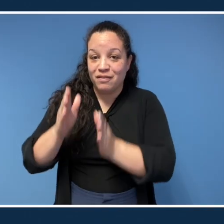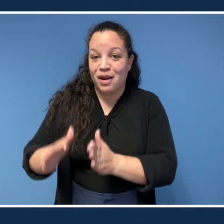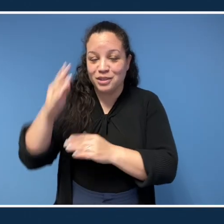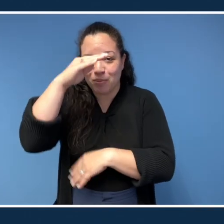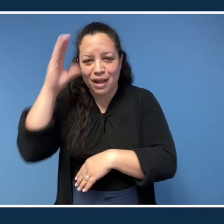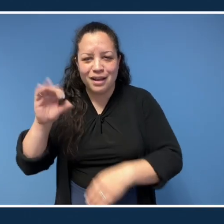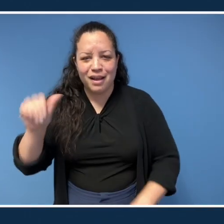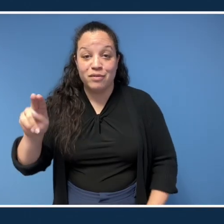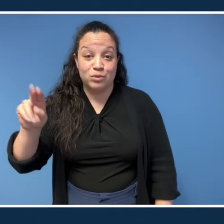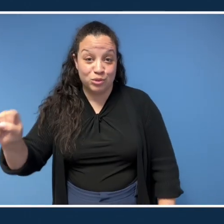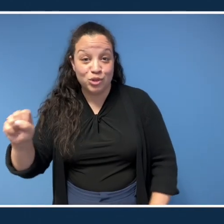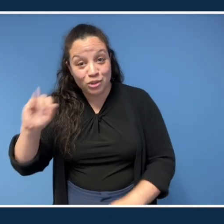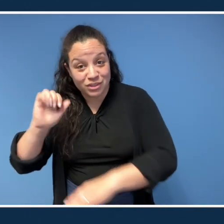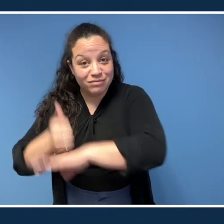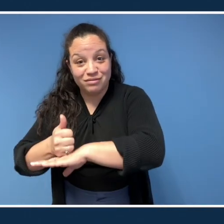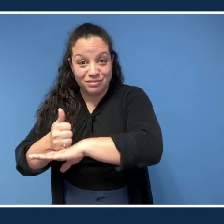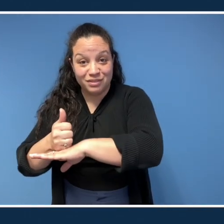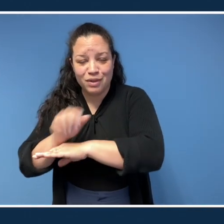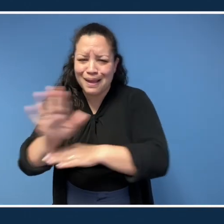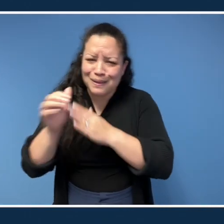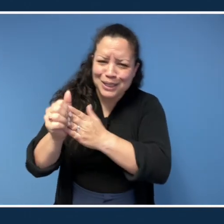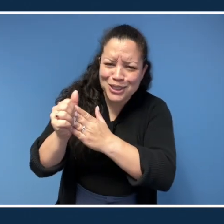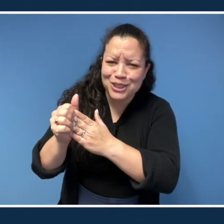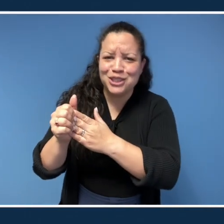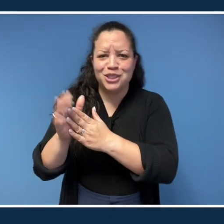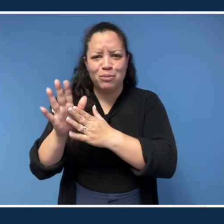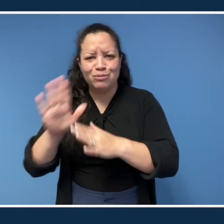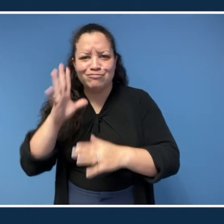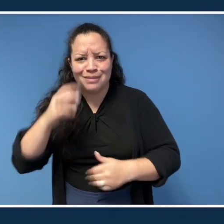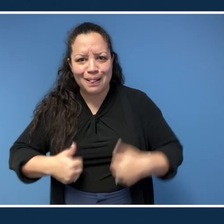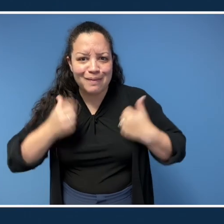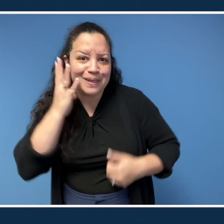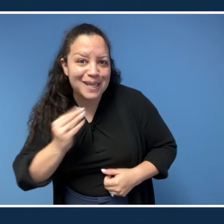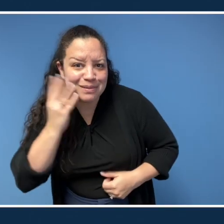whose leadership and who's lived experience is helping us to create a more inclusive and just college system.